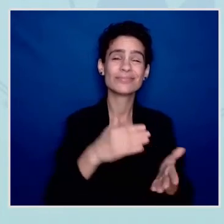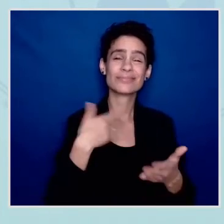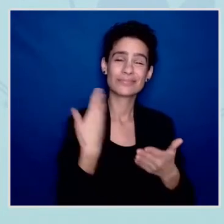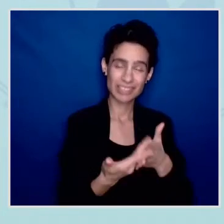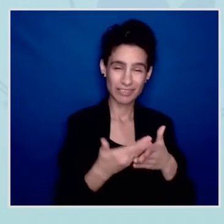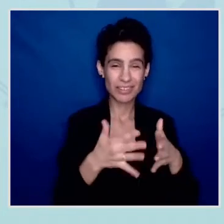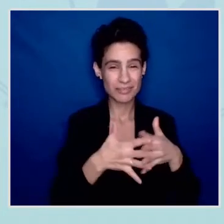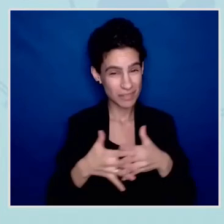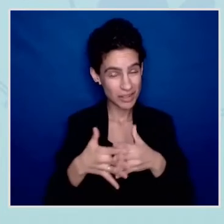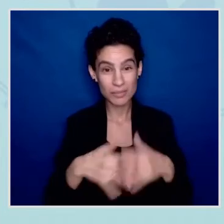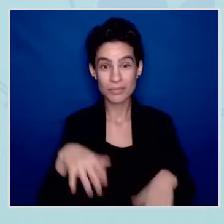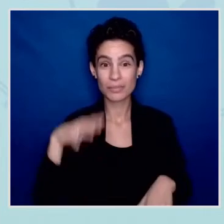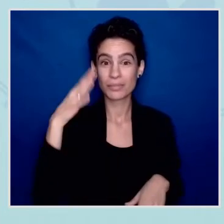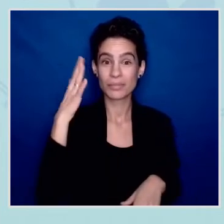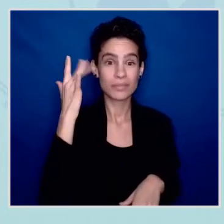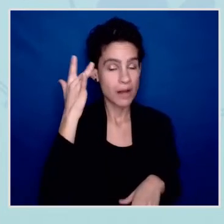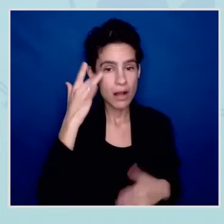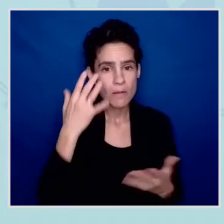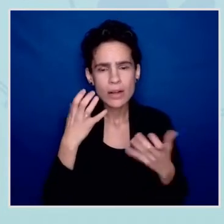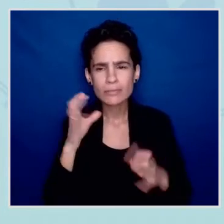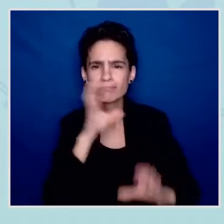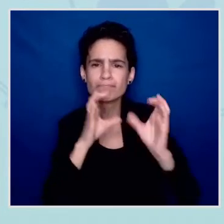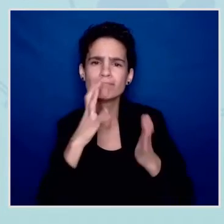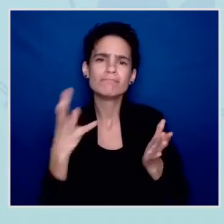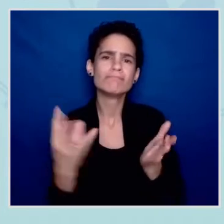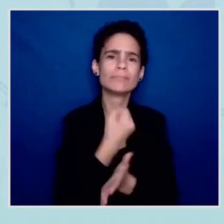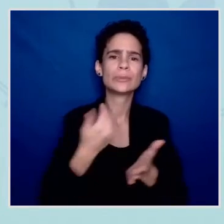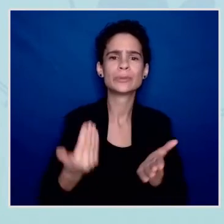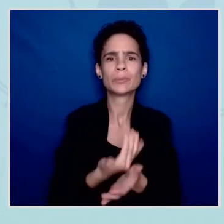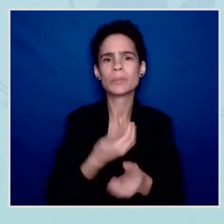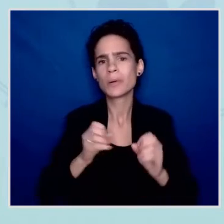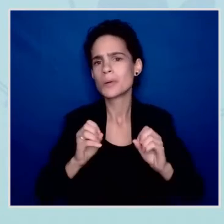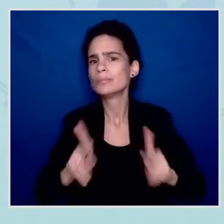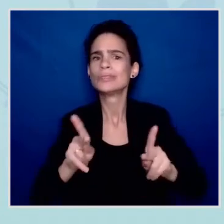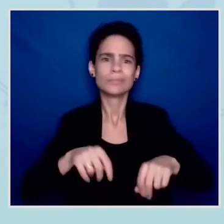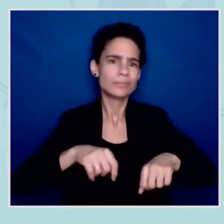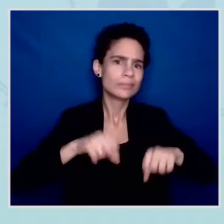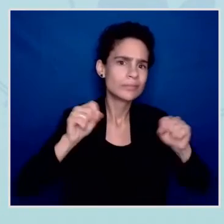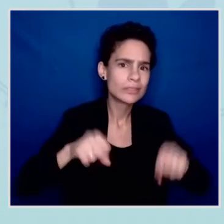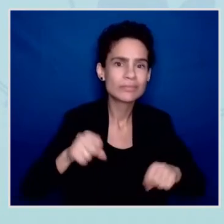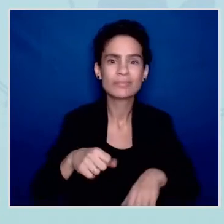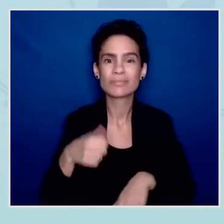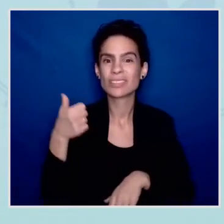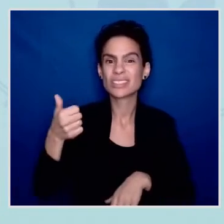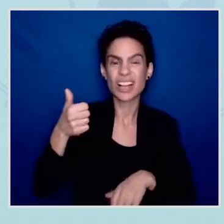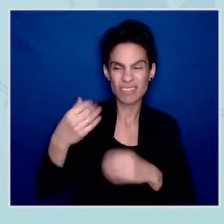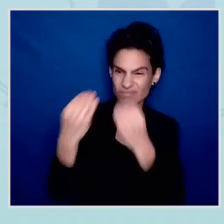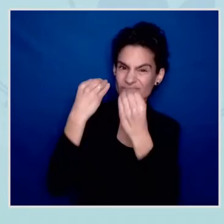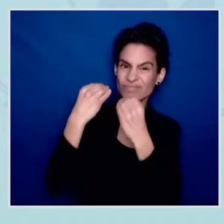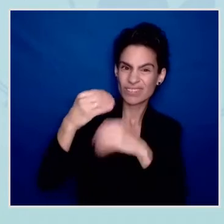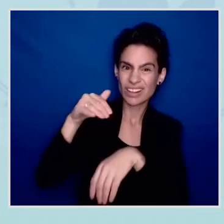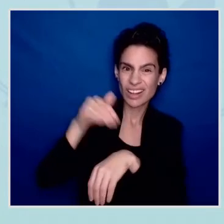HE GOT ON A BOAT BY HIMSELF AT 14 YEARS OLD FROM ITALY. HE